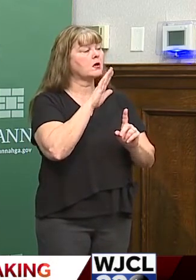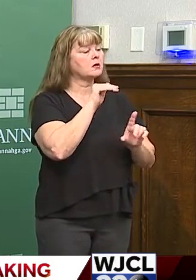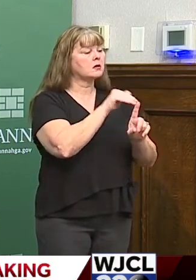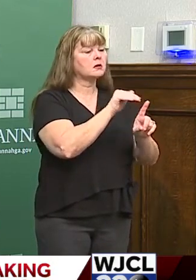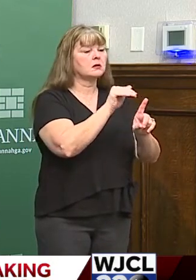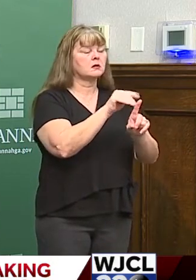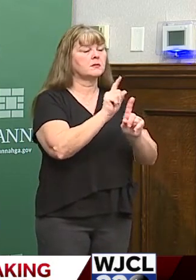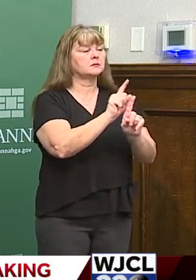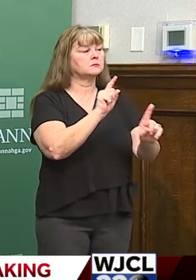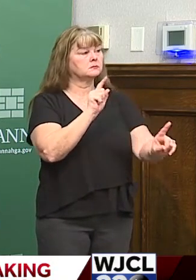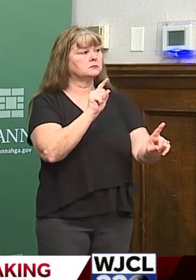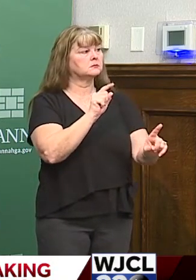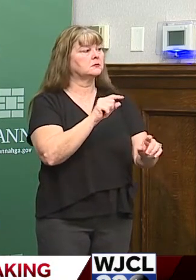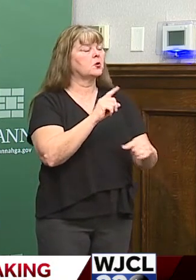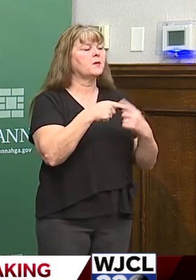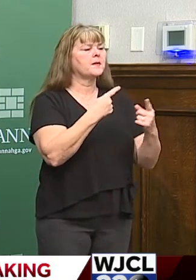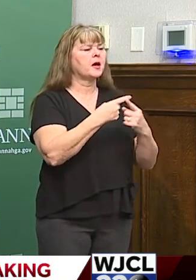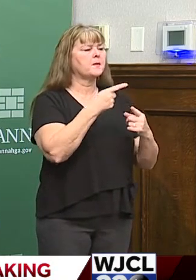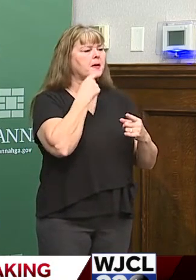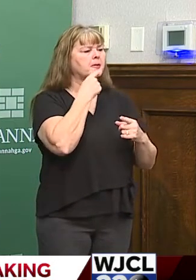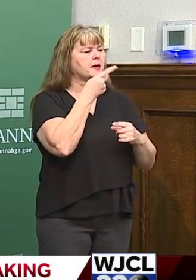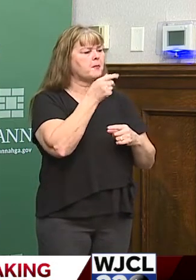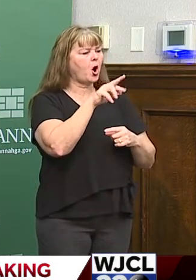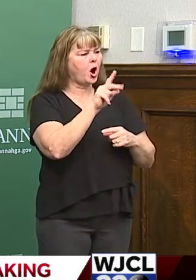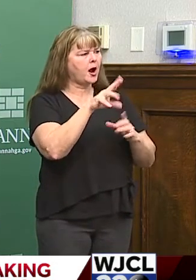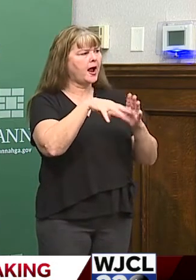YOU MENTIONED THE DRONES WILL BE FLYING.